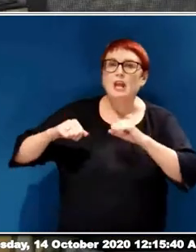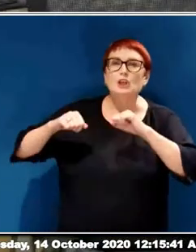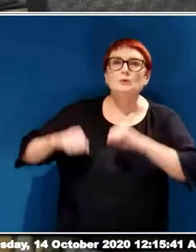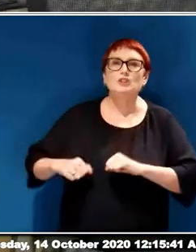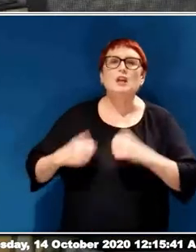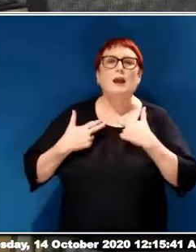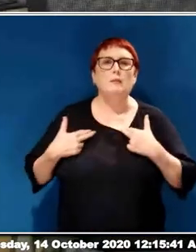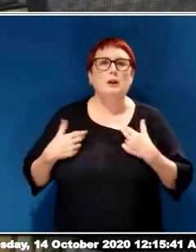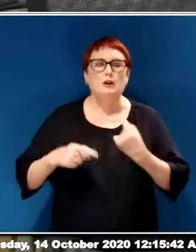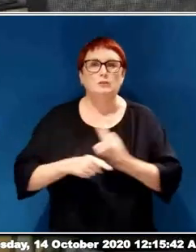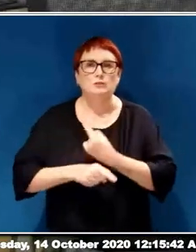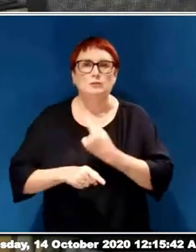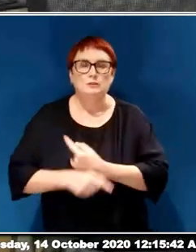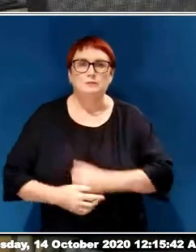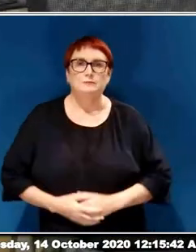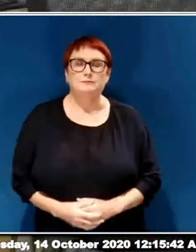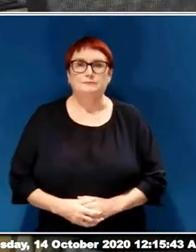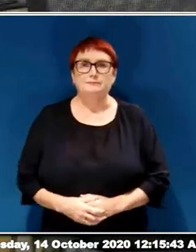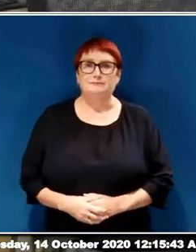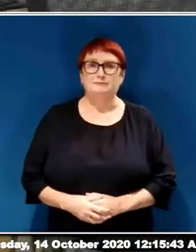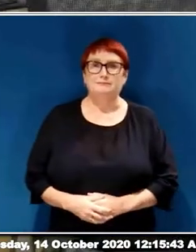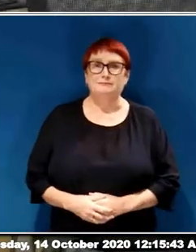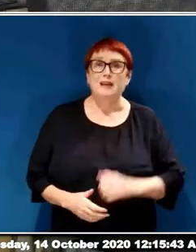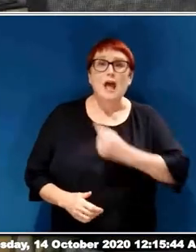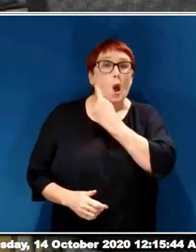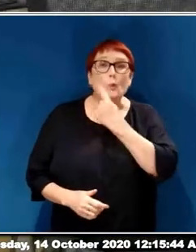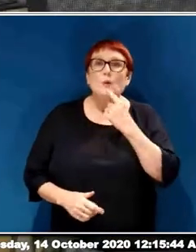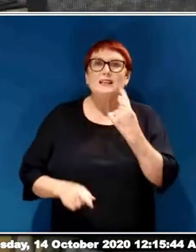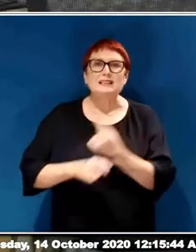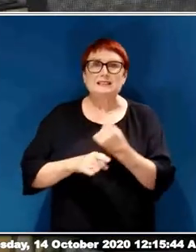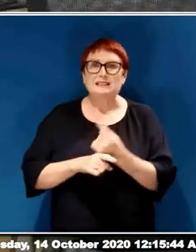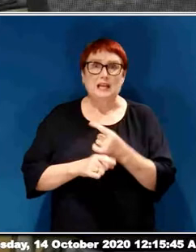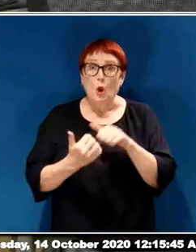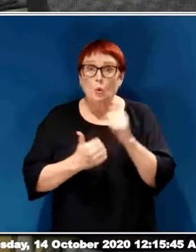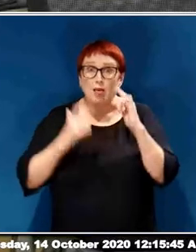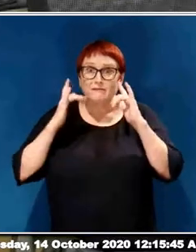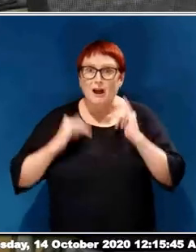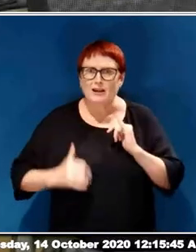aware we haven't called her as a lawyer in these proceedings, but she speaks to